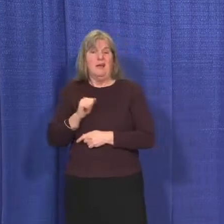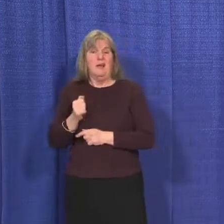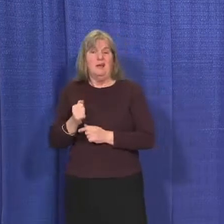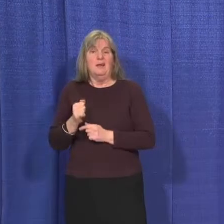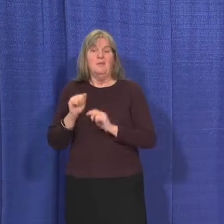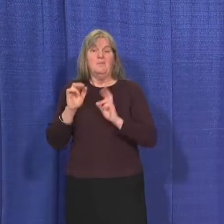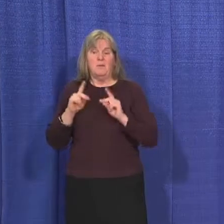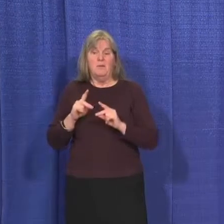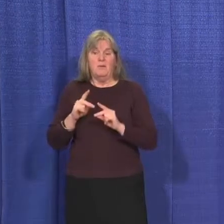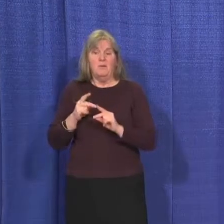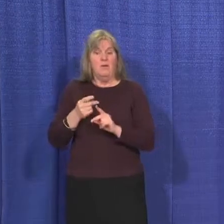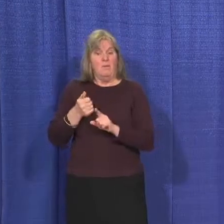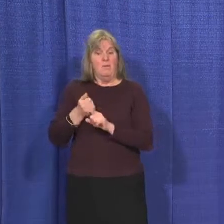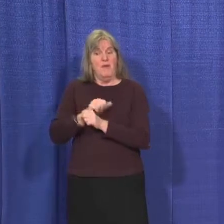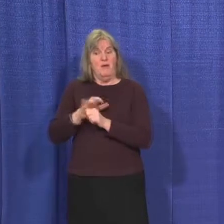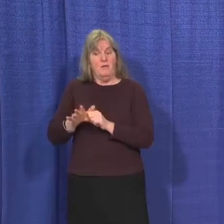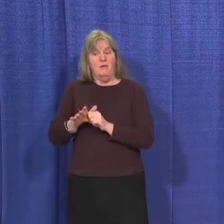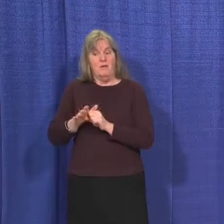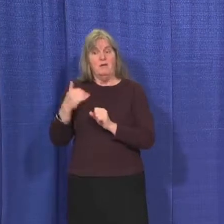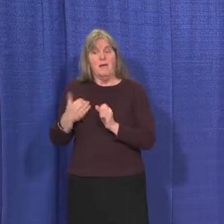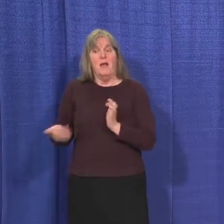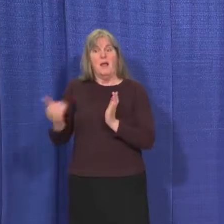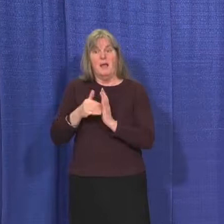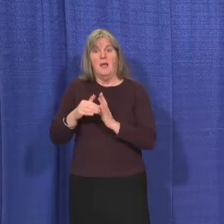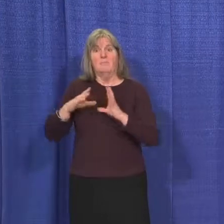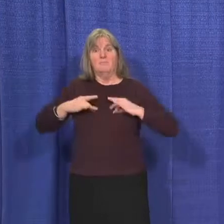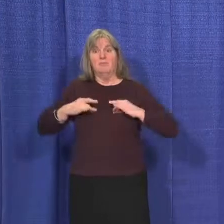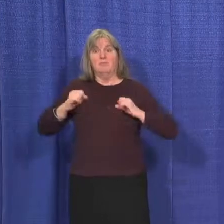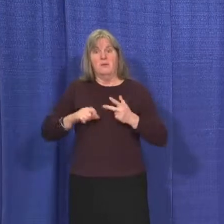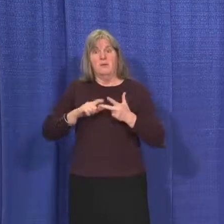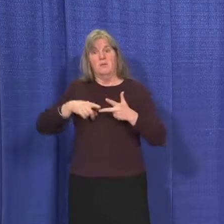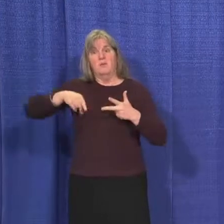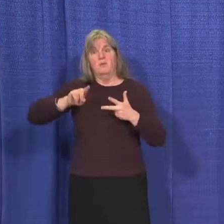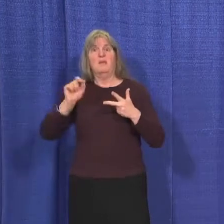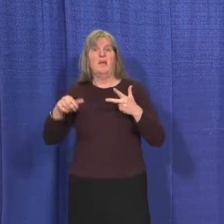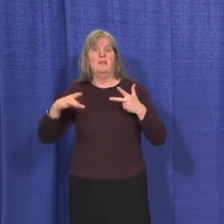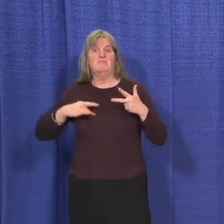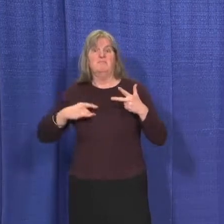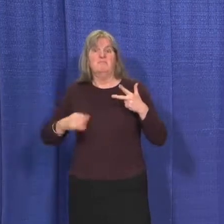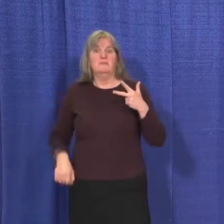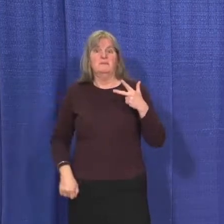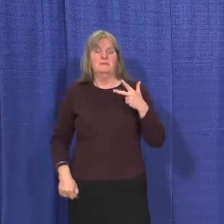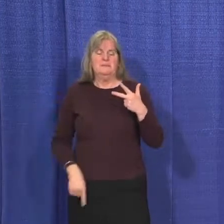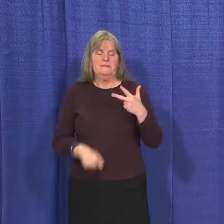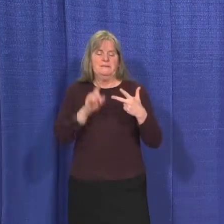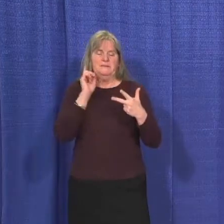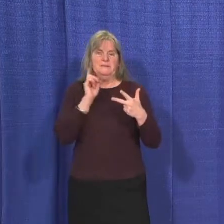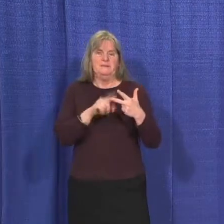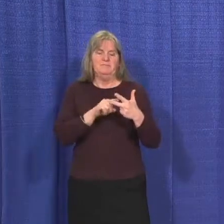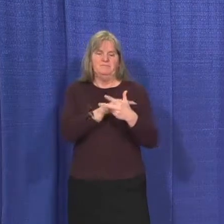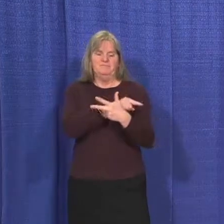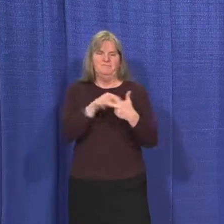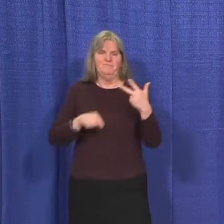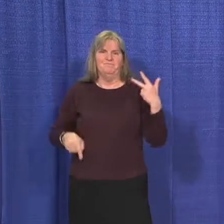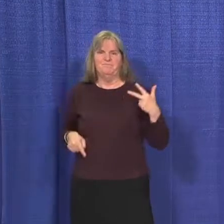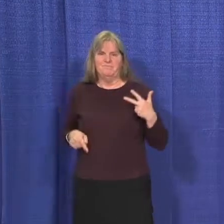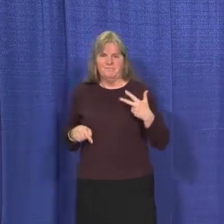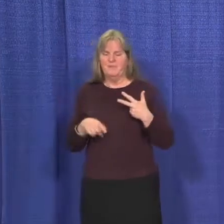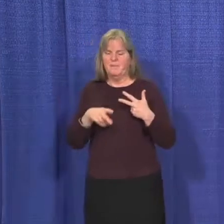an ability to reinfect people who previously had COVID-19 infection. The P.1 variant is definitely a threat we are very concerned